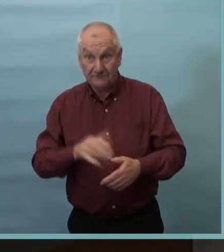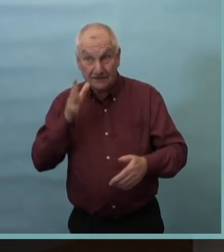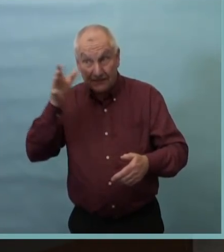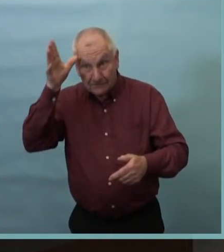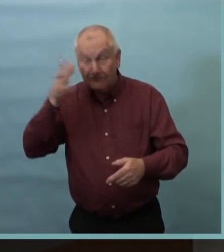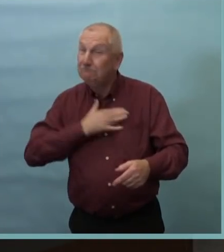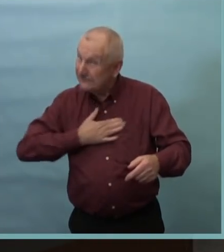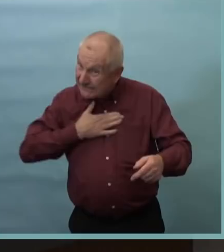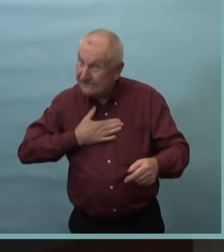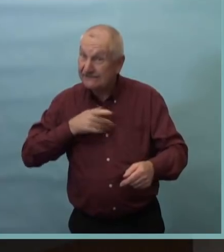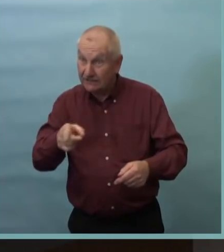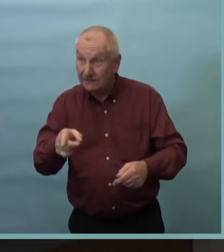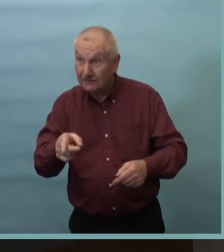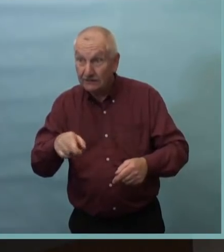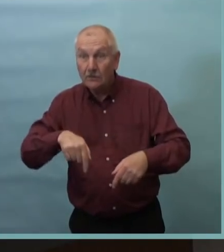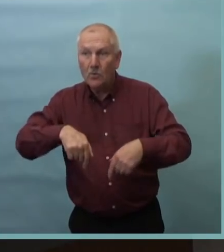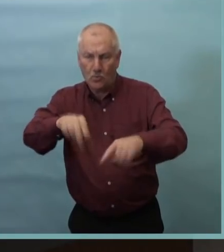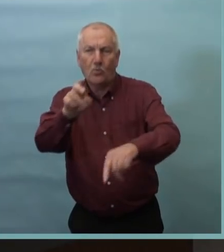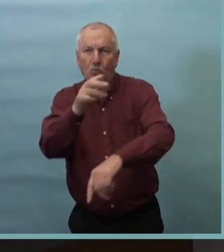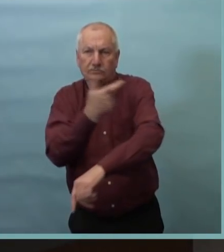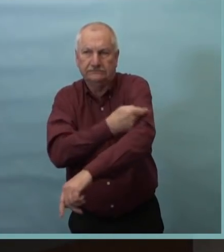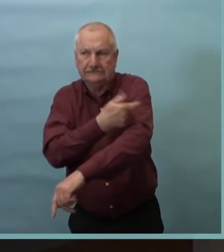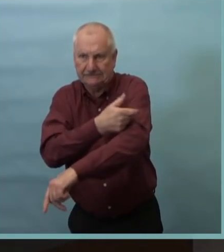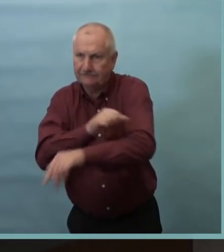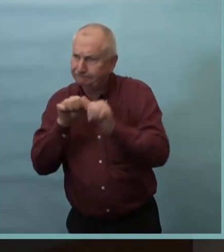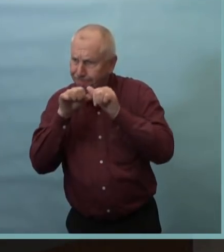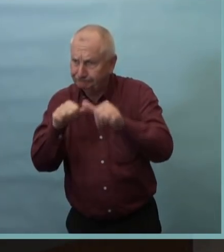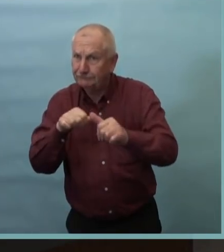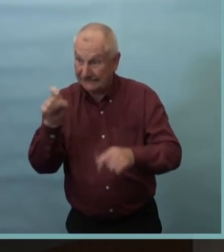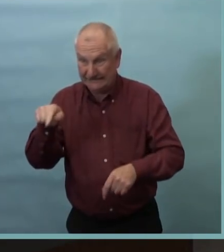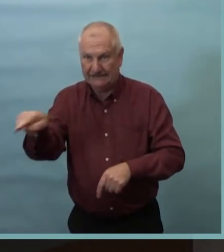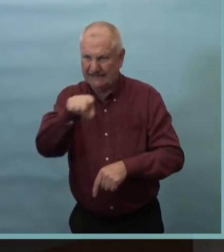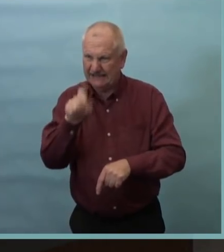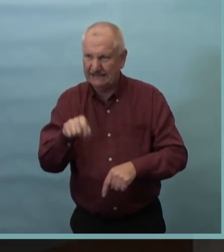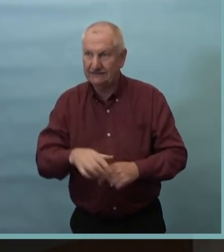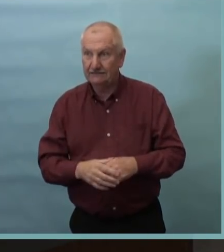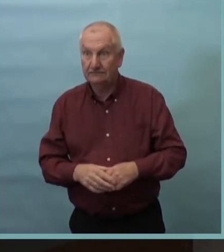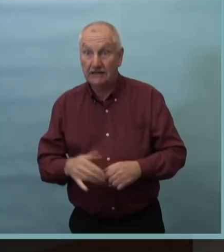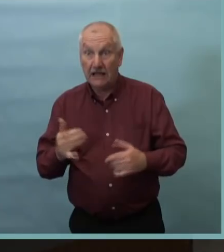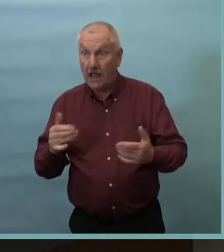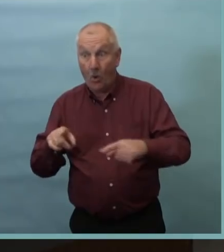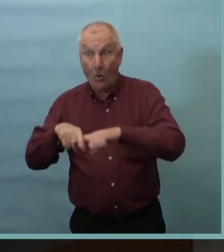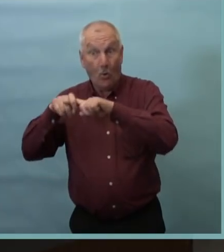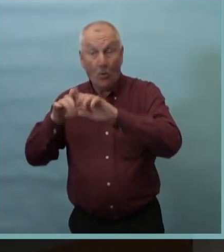continued immunization is certainly an important way to keep ourselves and